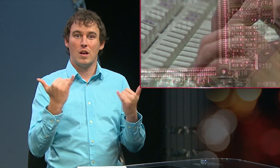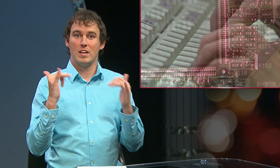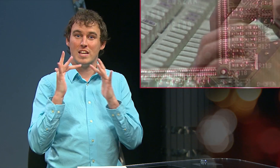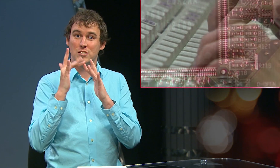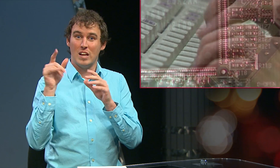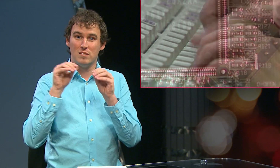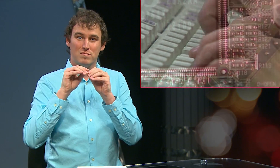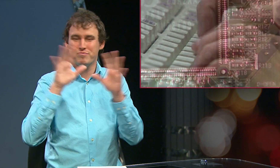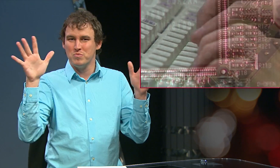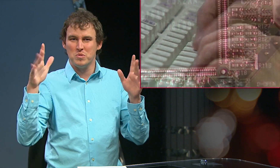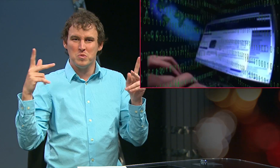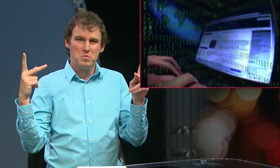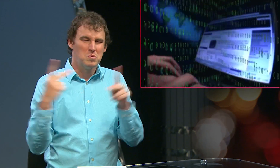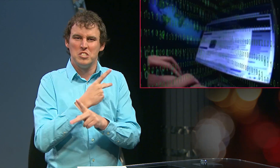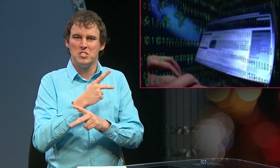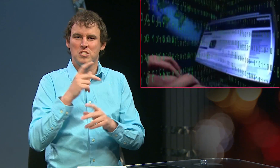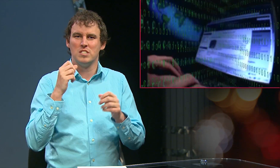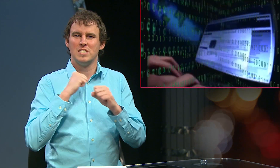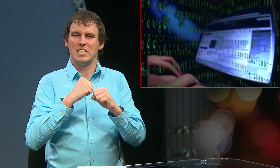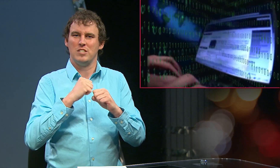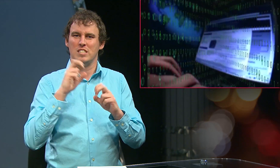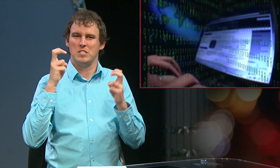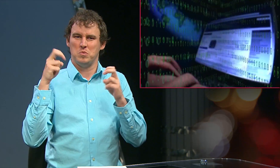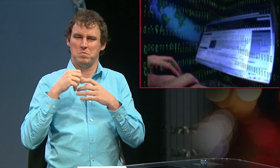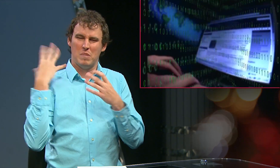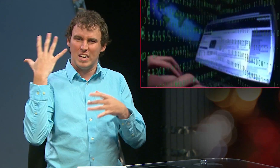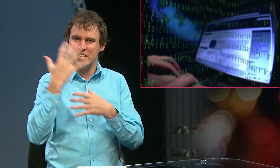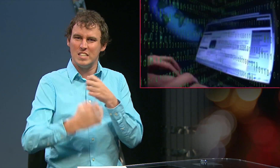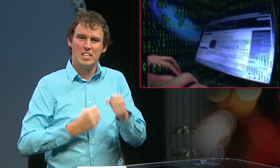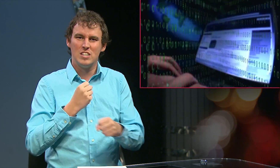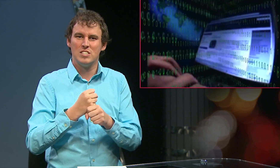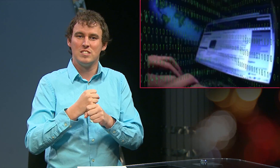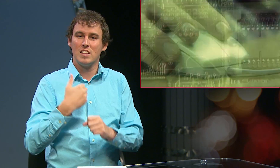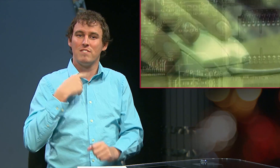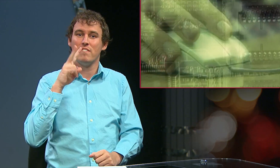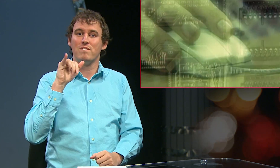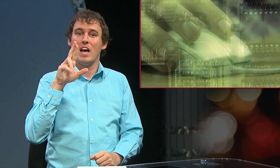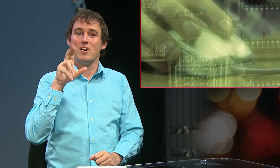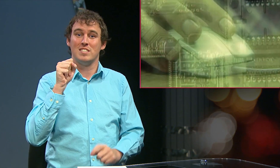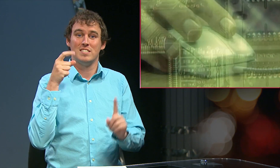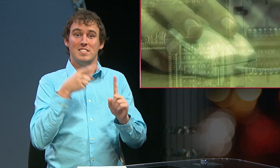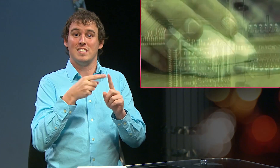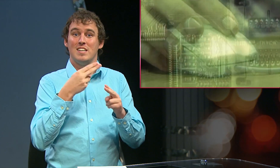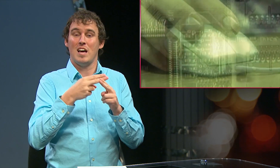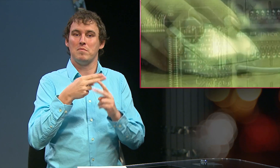THE INTERNET IS EXPERIENCING ONE OF ITS WORST SECURITY PROBLEMS IN YEARS. A VIRUS KNOWN